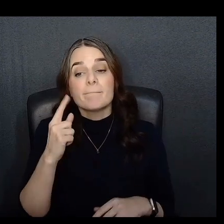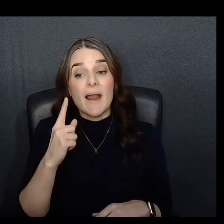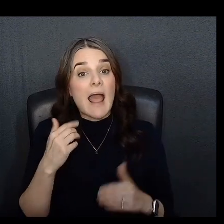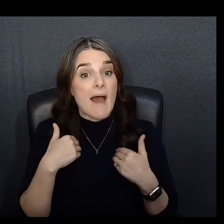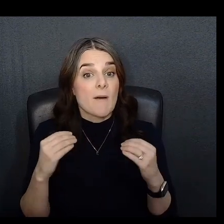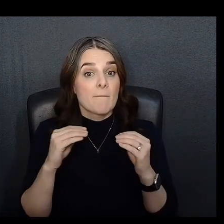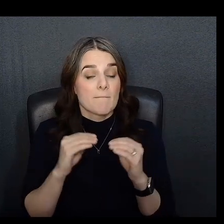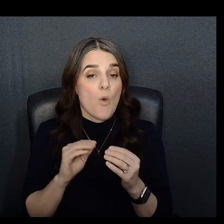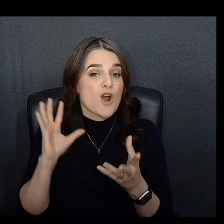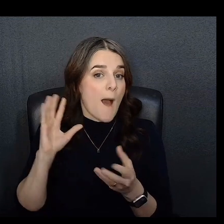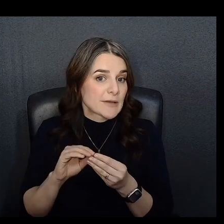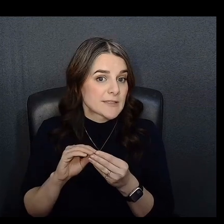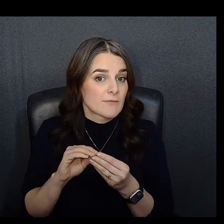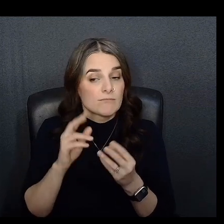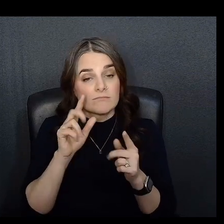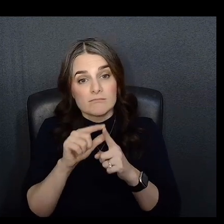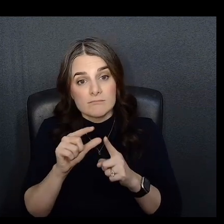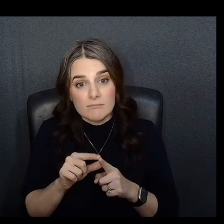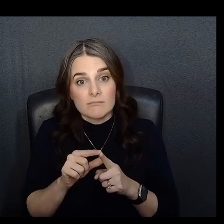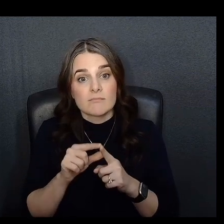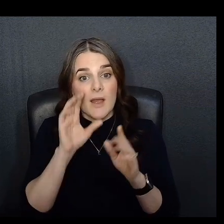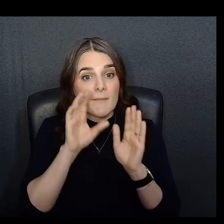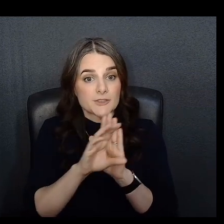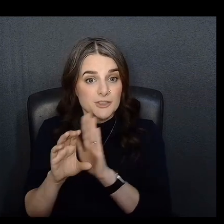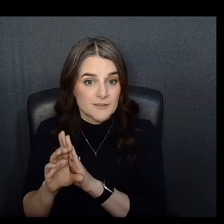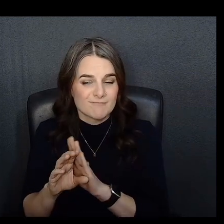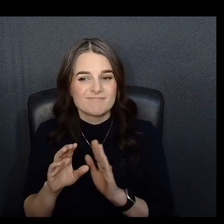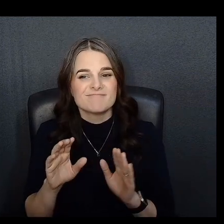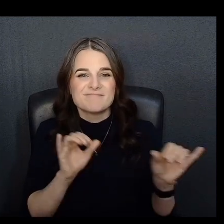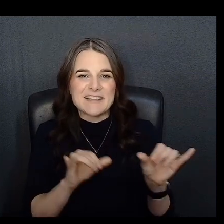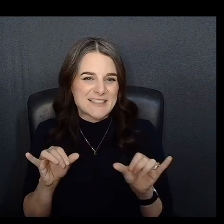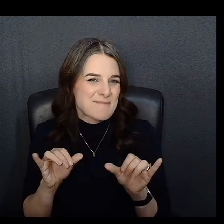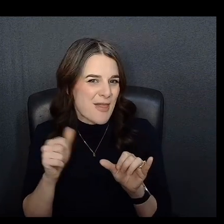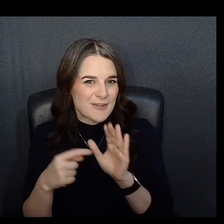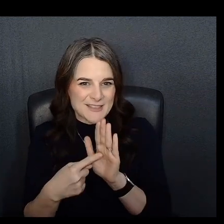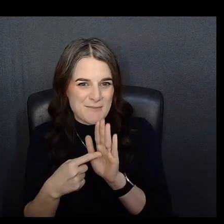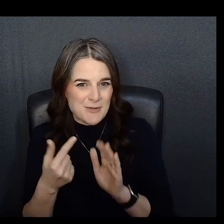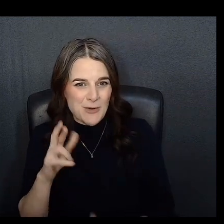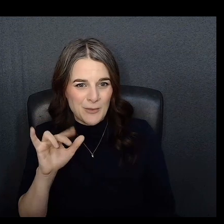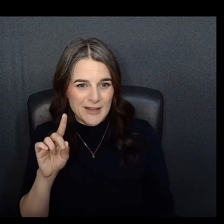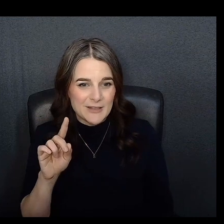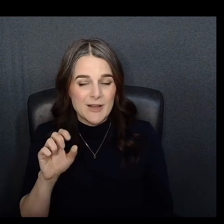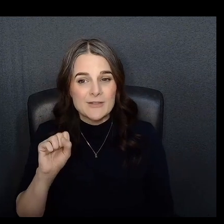Same thing-- another sample from Grid. So this is their Super Core with their body parts vocabulary.